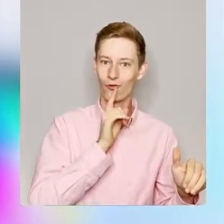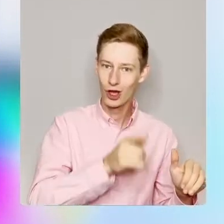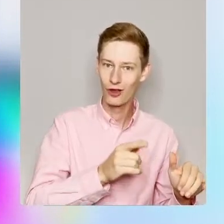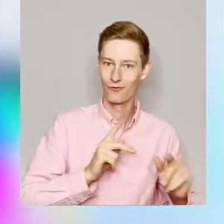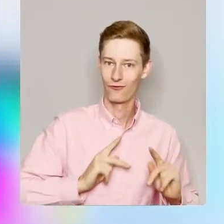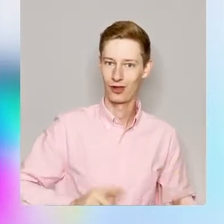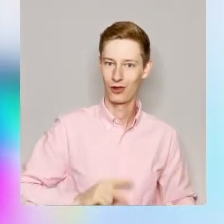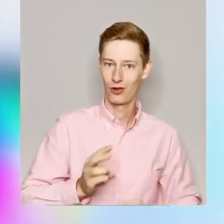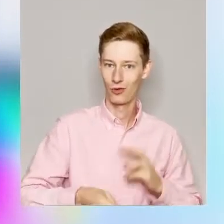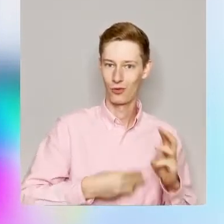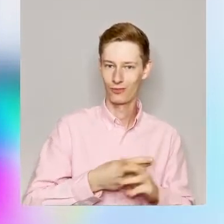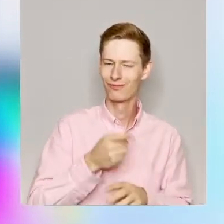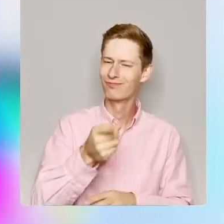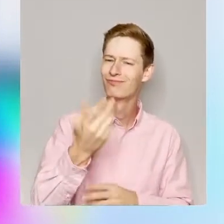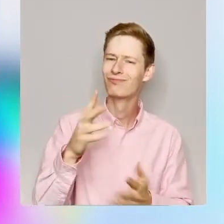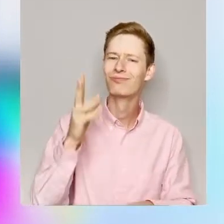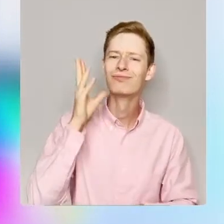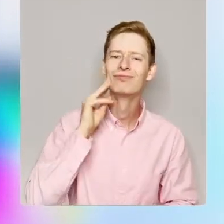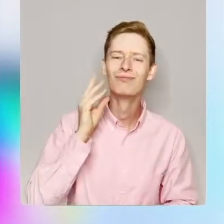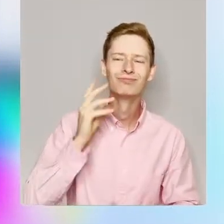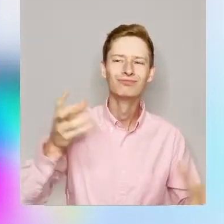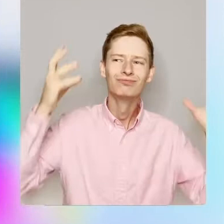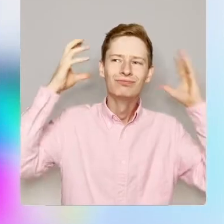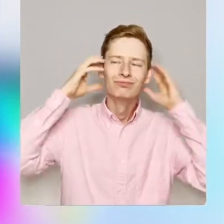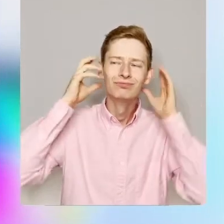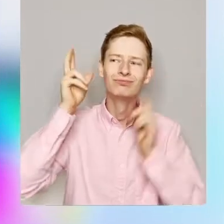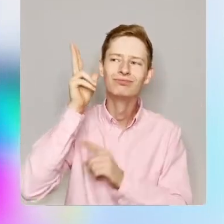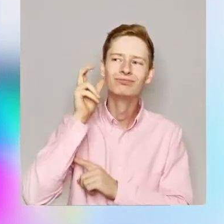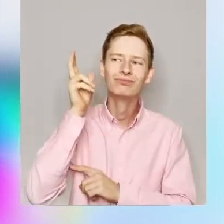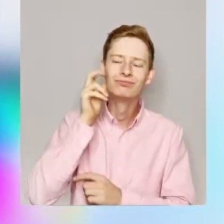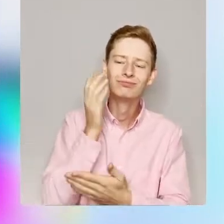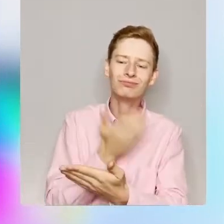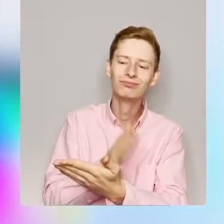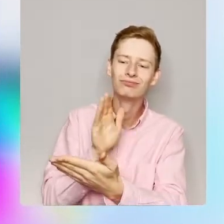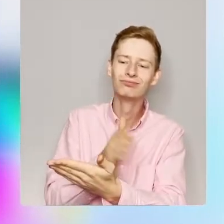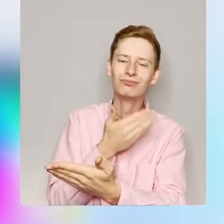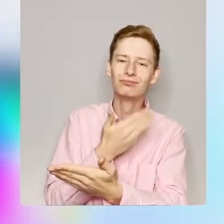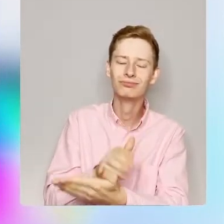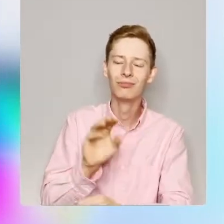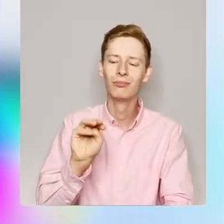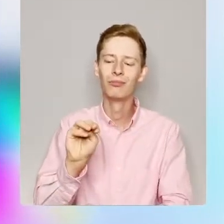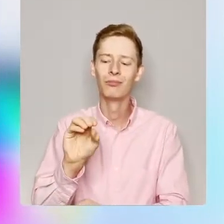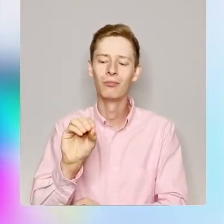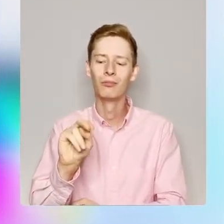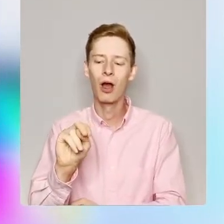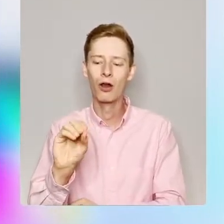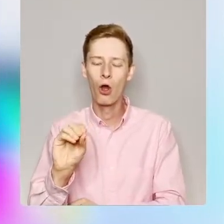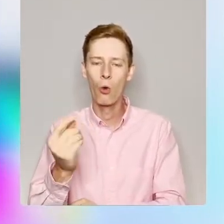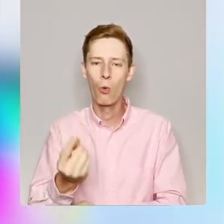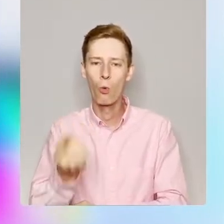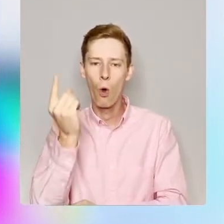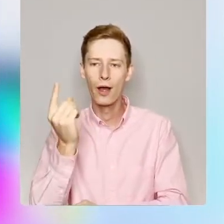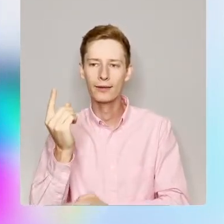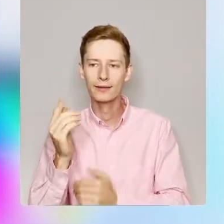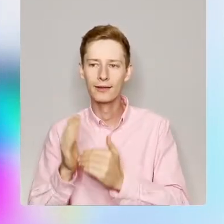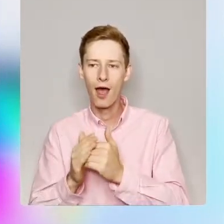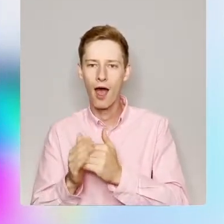If you've ever listened to an album in mono and then experienced it again in stereo, you've probably recognized the qualitative difference